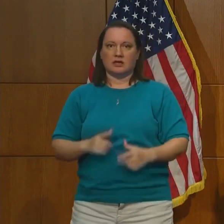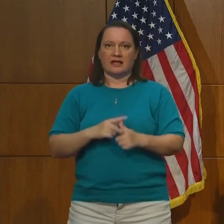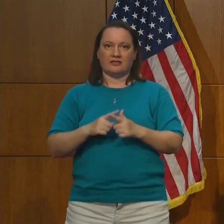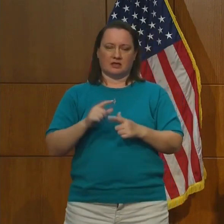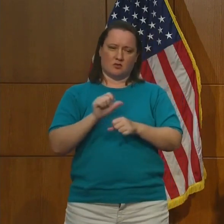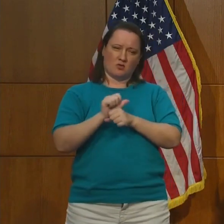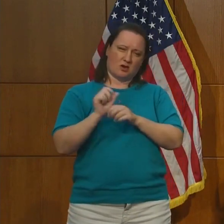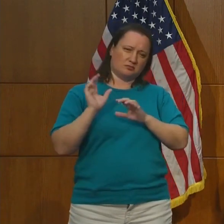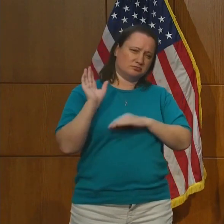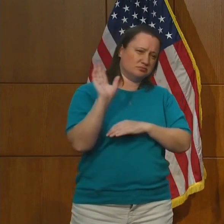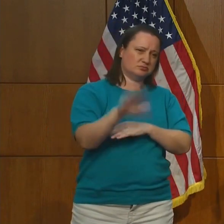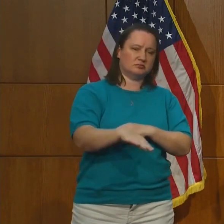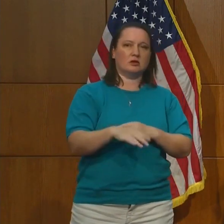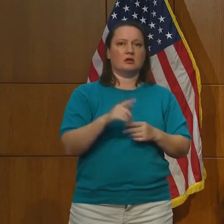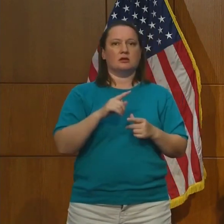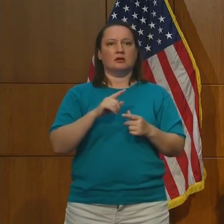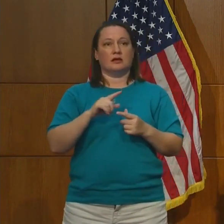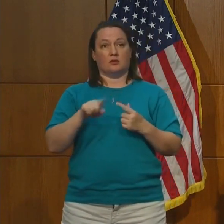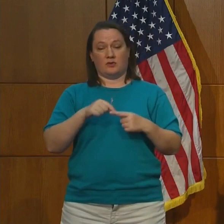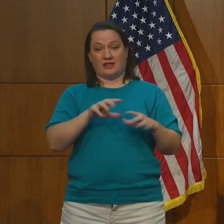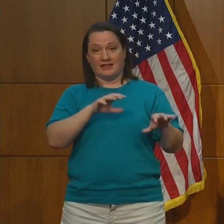AROUND DOC IN ARMORED RALPH IN